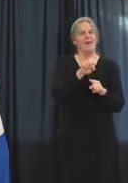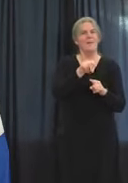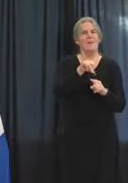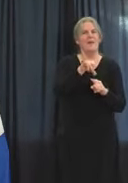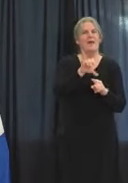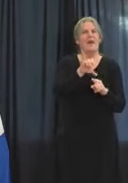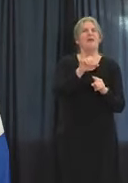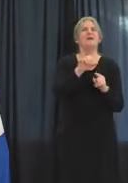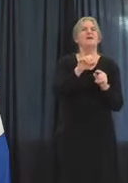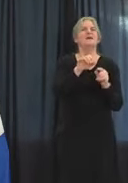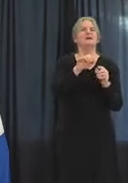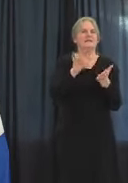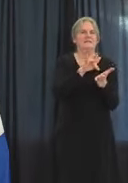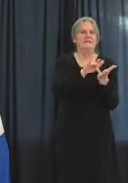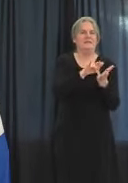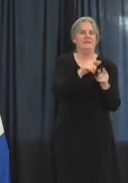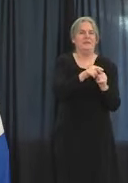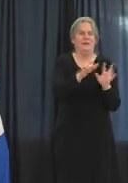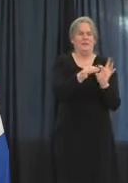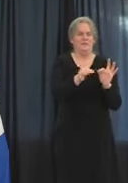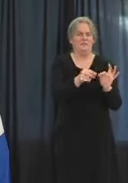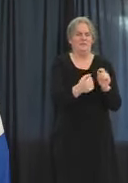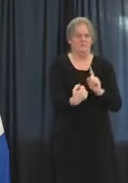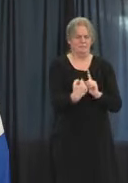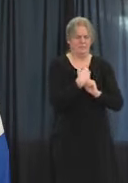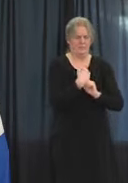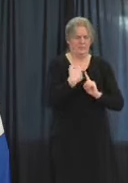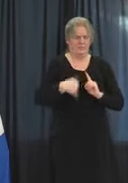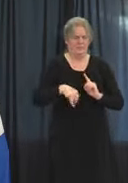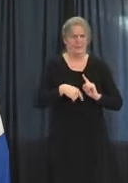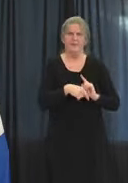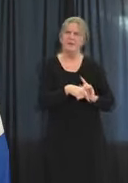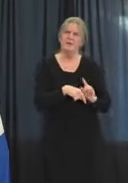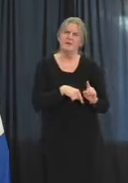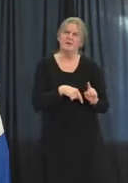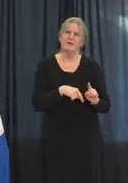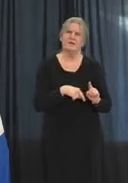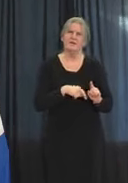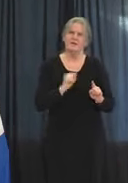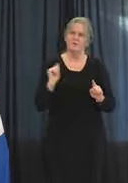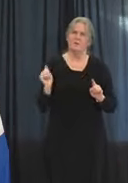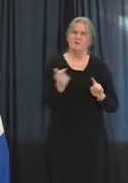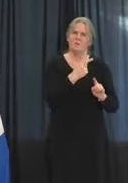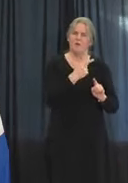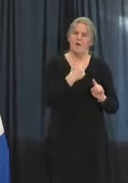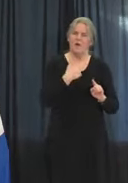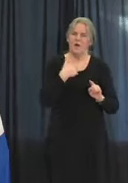epicentres of COVID, the following words particularly struck me. "we are all assigned the task of